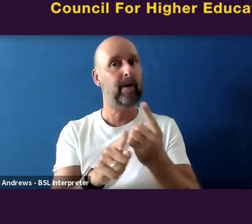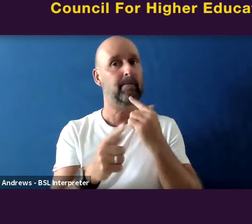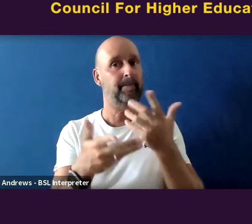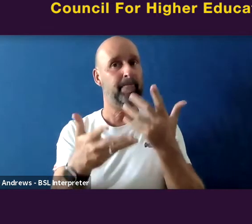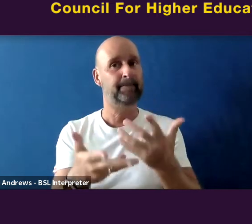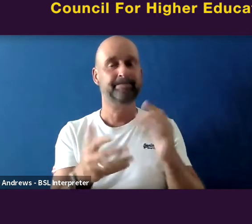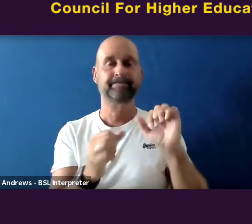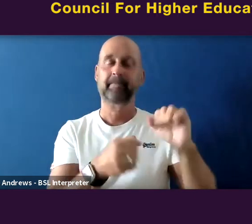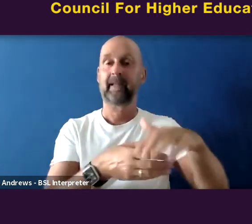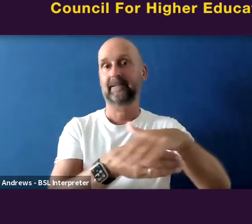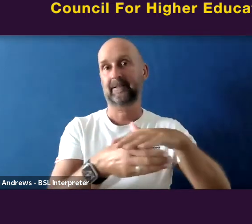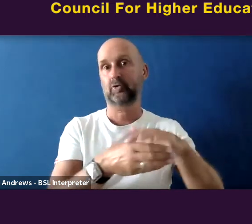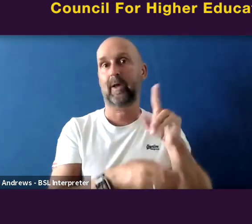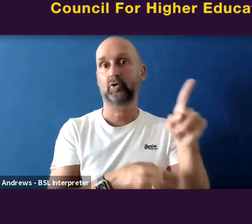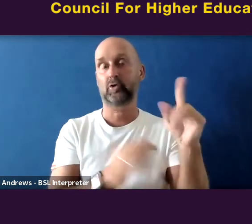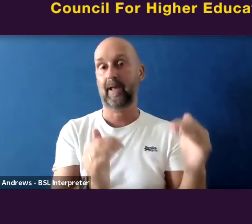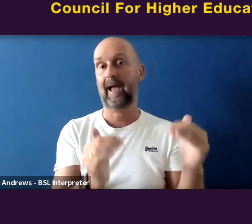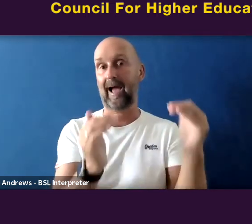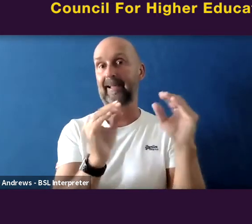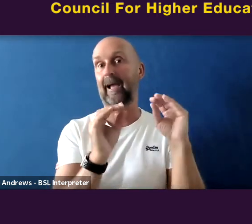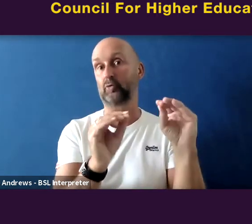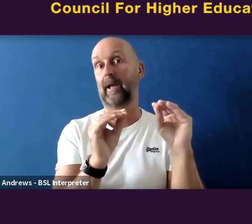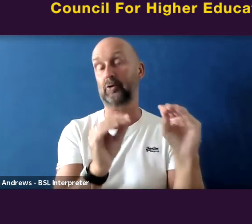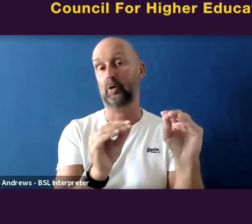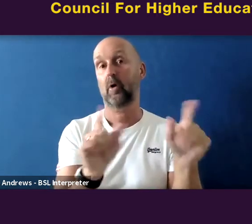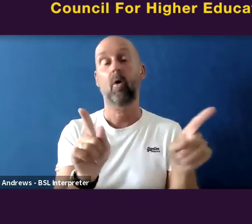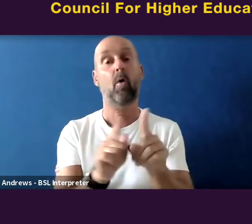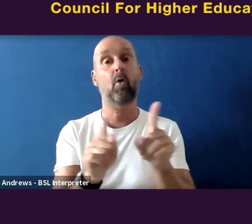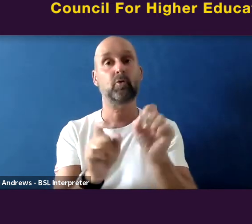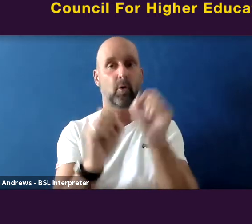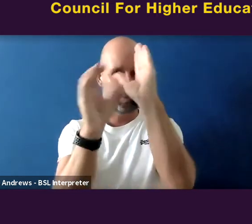situation in Higher Education and context to our discussions today.